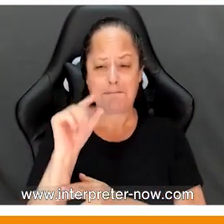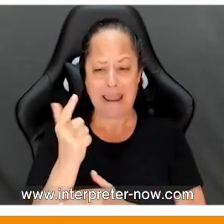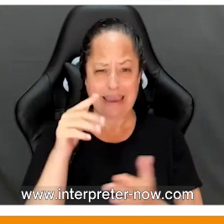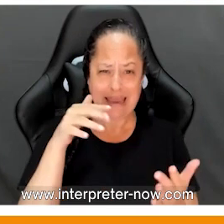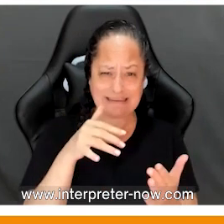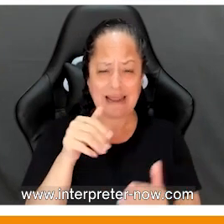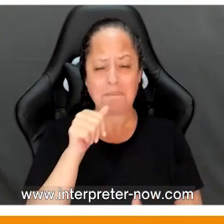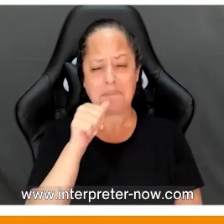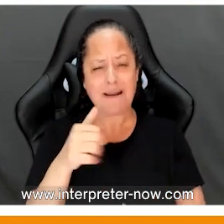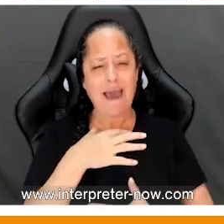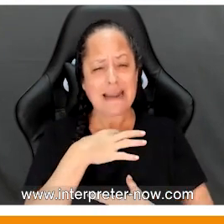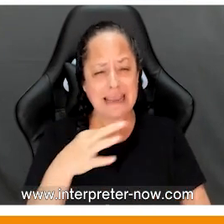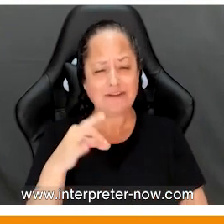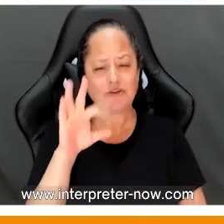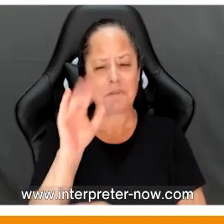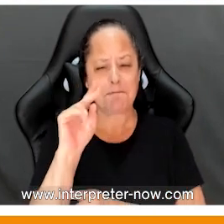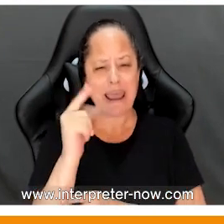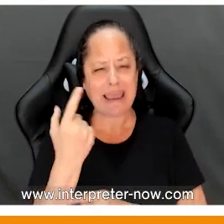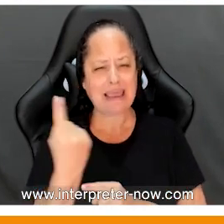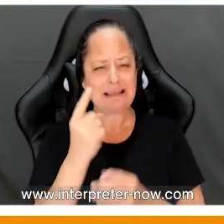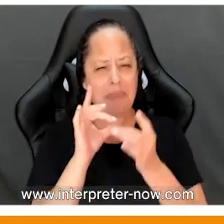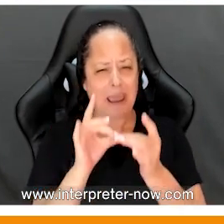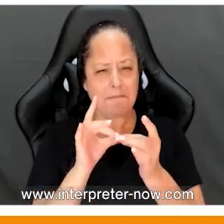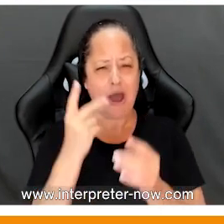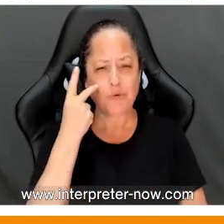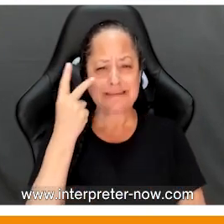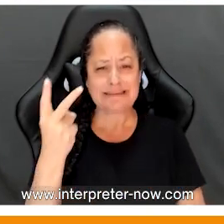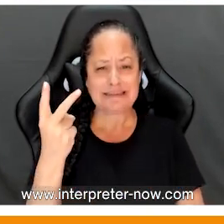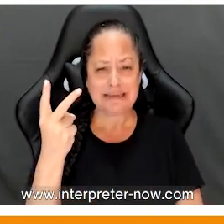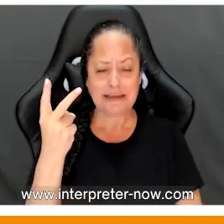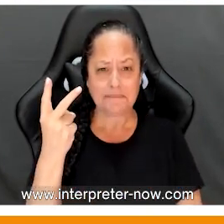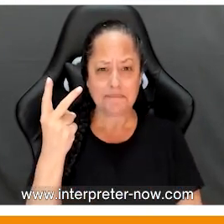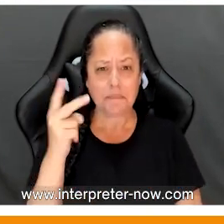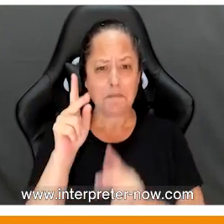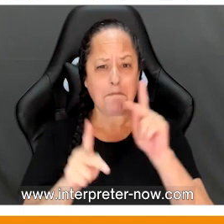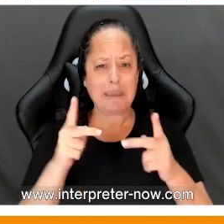Not that I was particularly interested in the banking field, but something about seeing